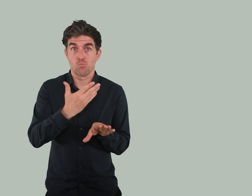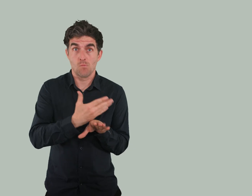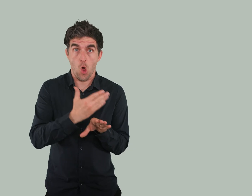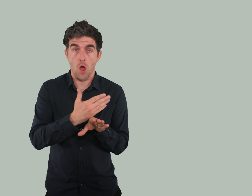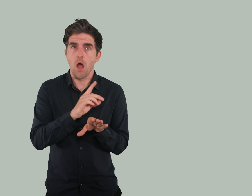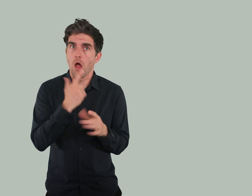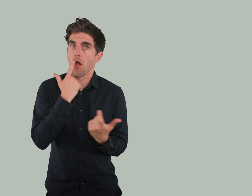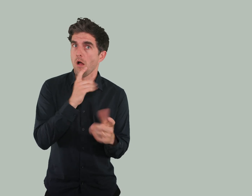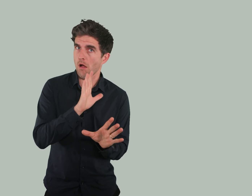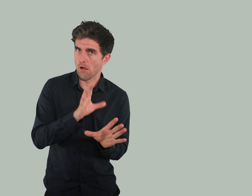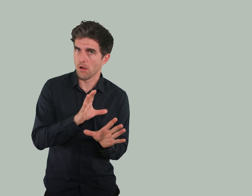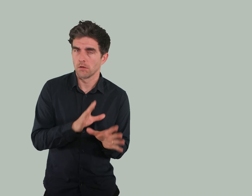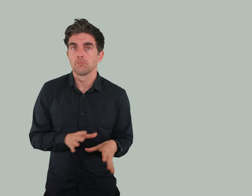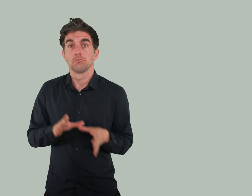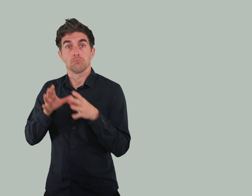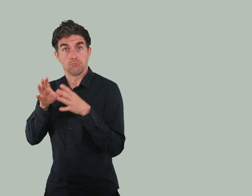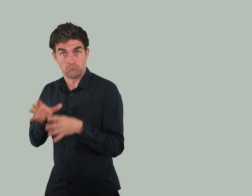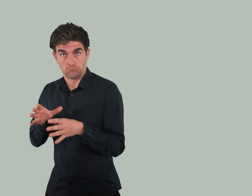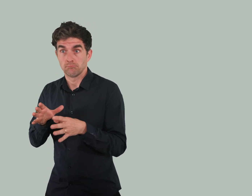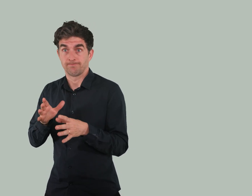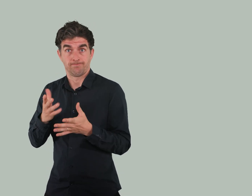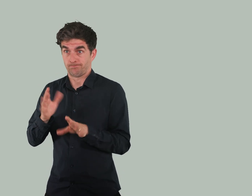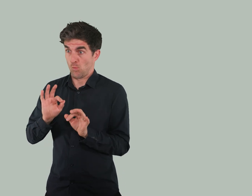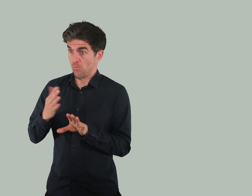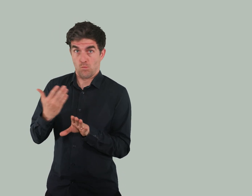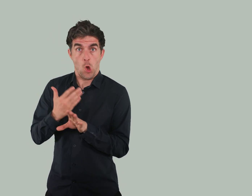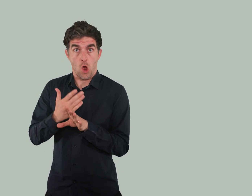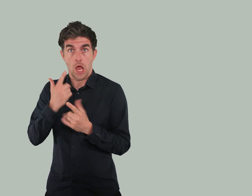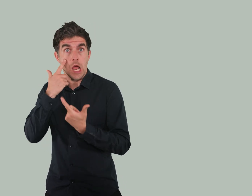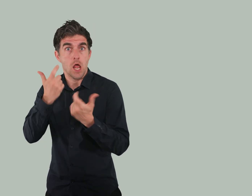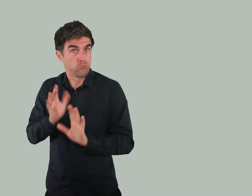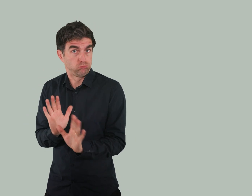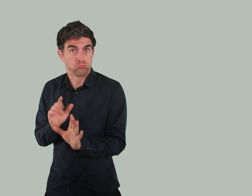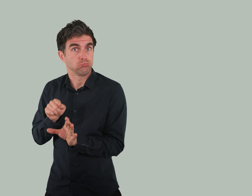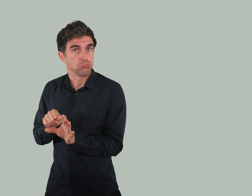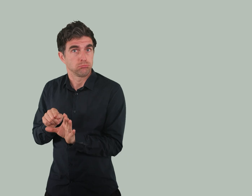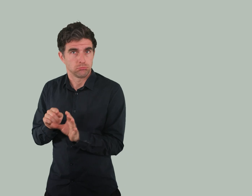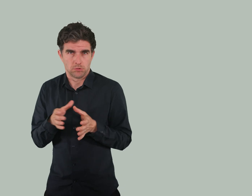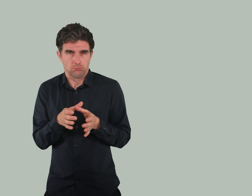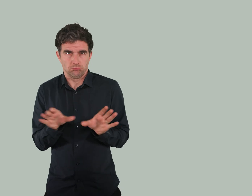the unemployed and the economically inactive.